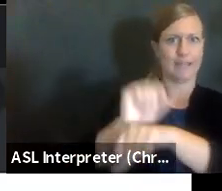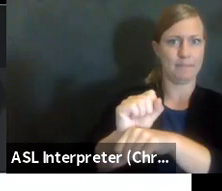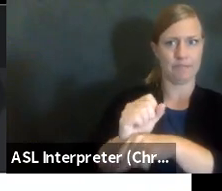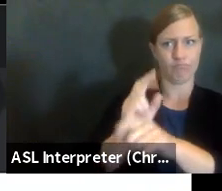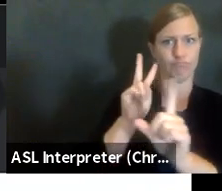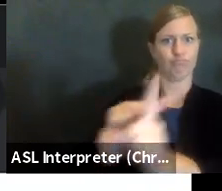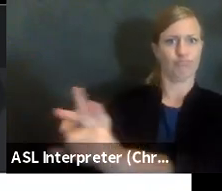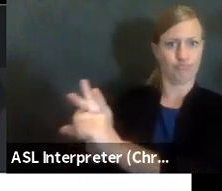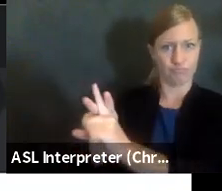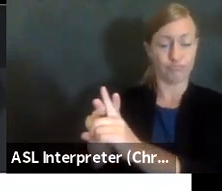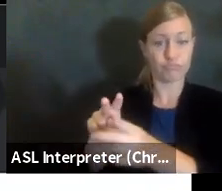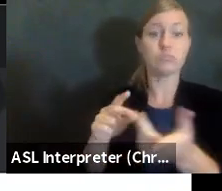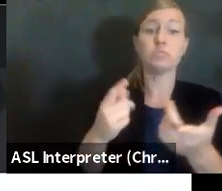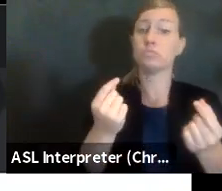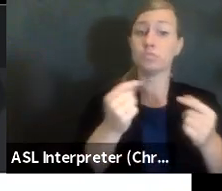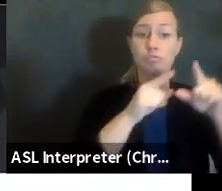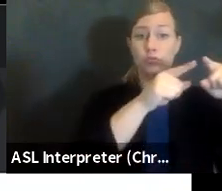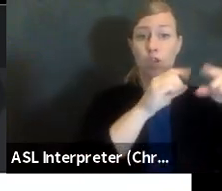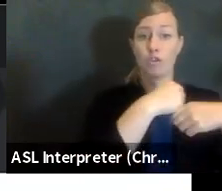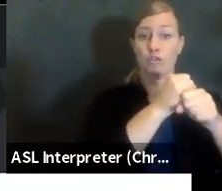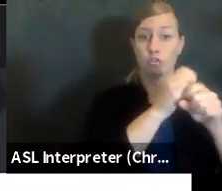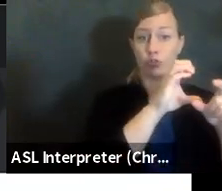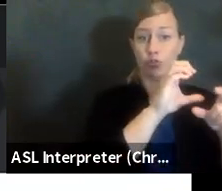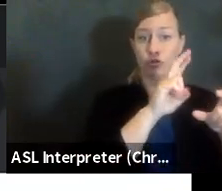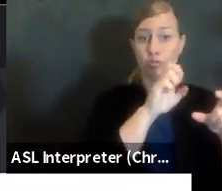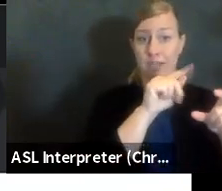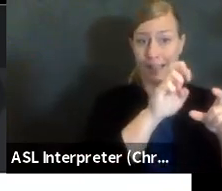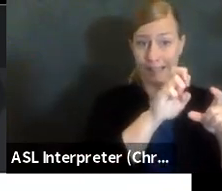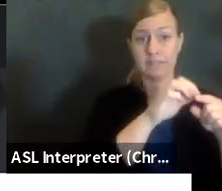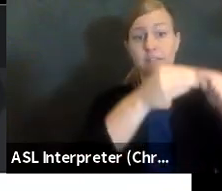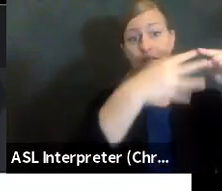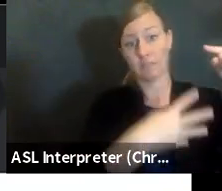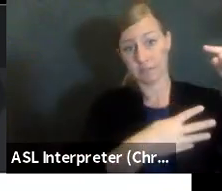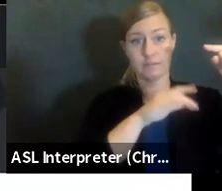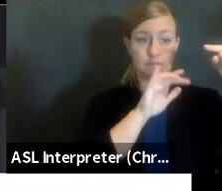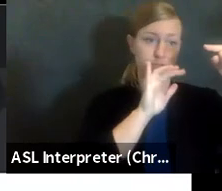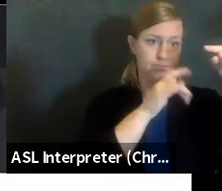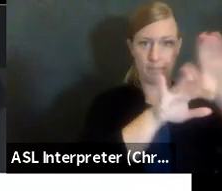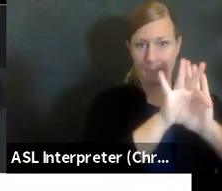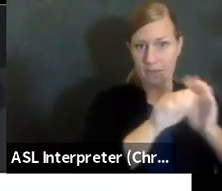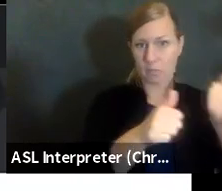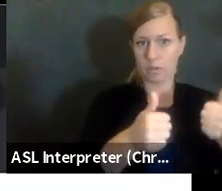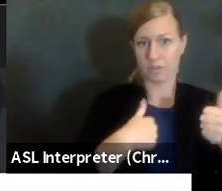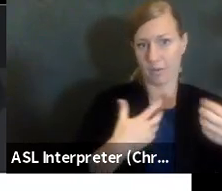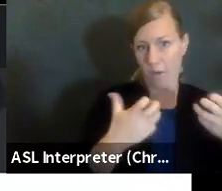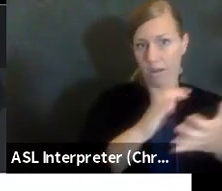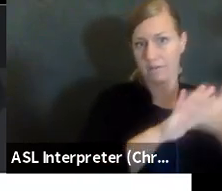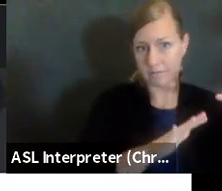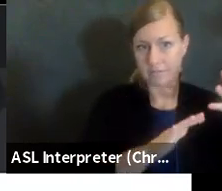ESD 112 - Katherine Livick: And I just click the Create button, it gives me some options and I go from there. But like I said, we'll be going more deeply into that tomorrow.